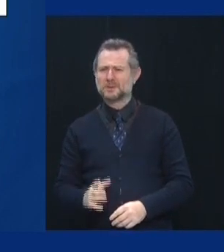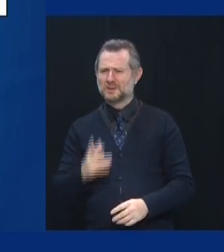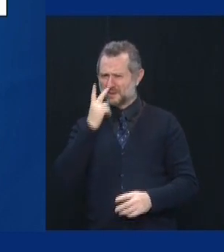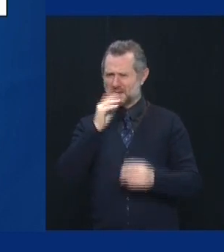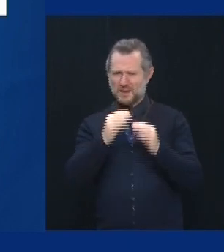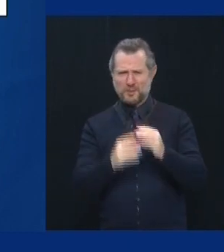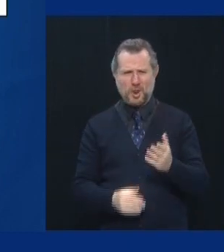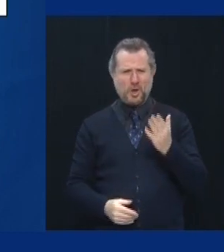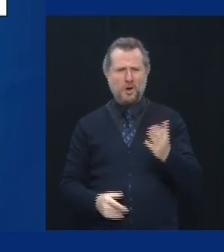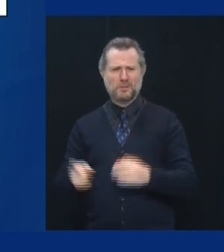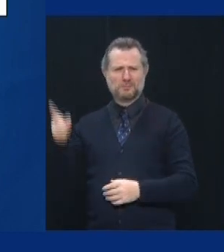OSWEGO HOSPITAL, 100%.